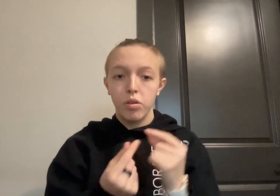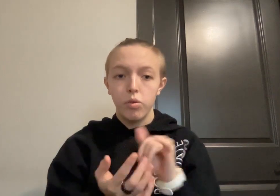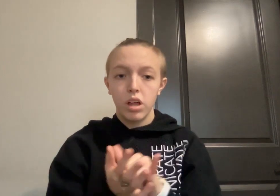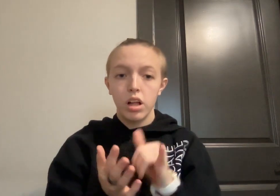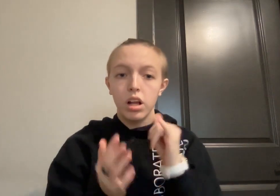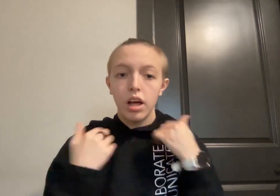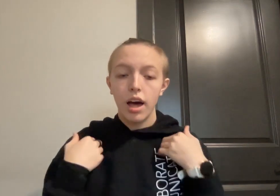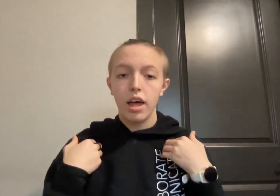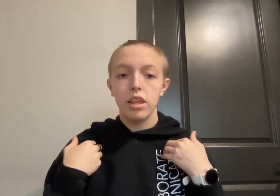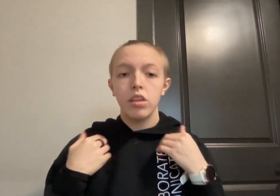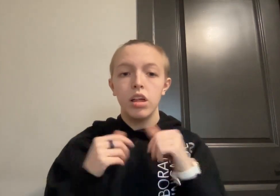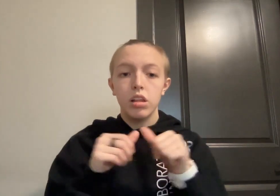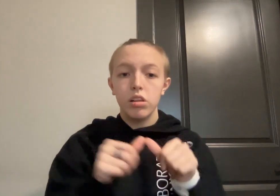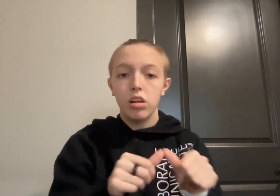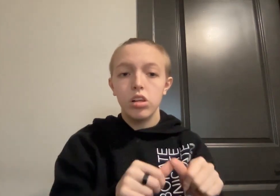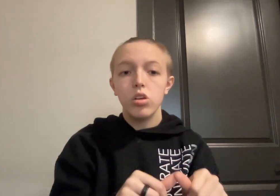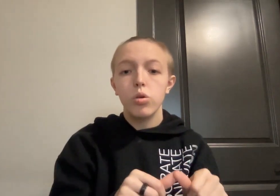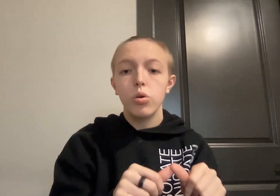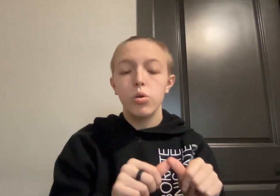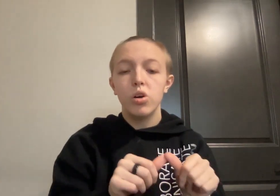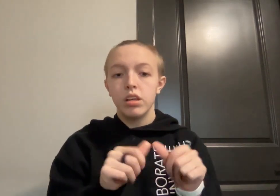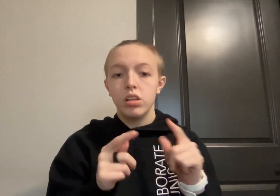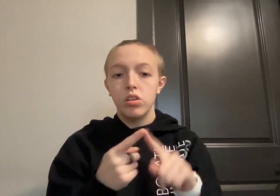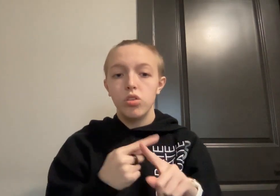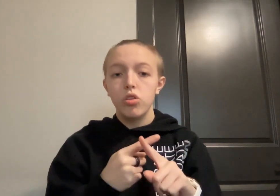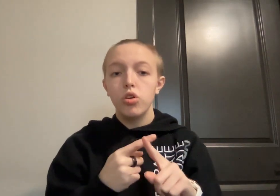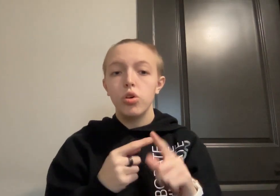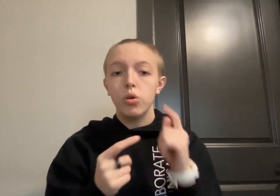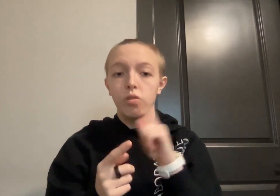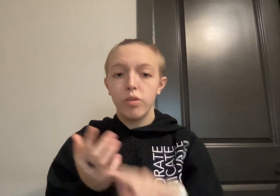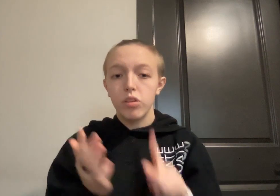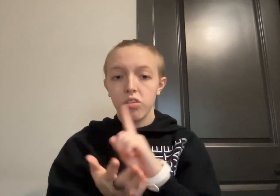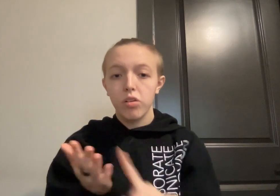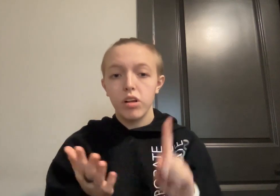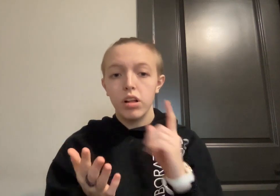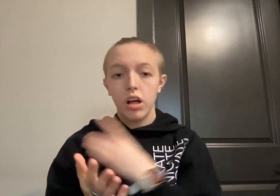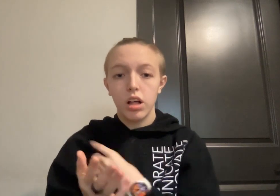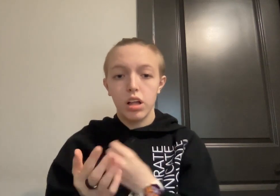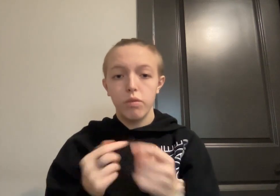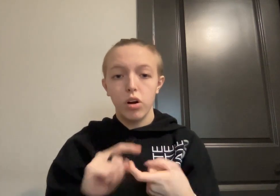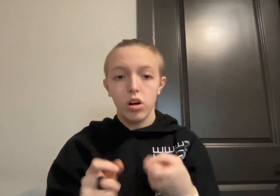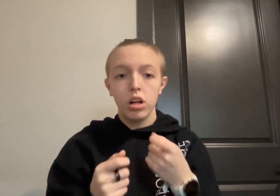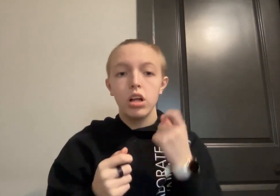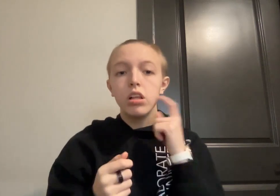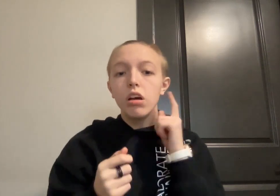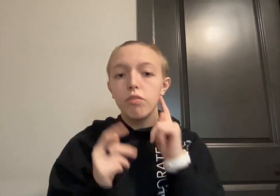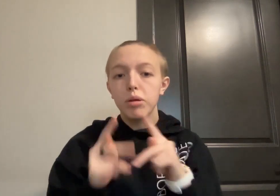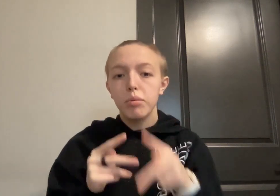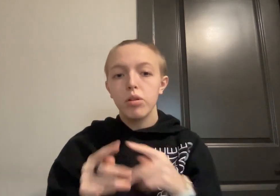that has continued to discriminate and hurt deaf people